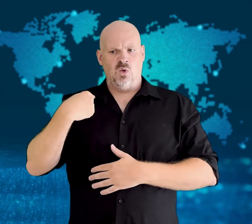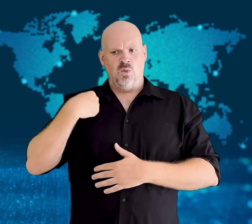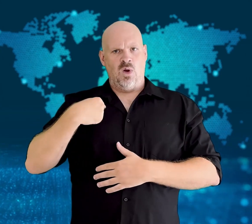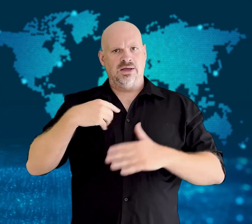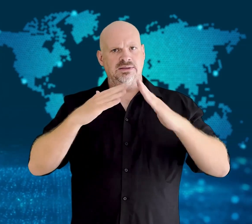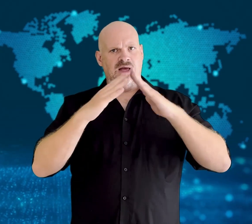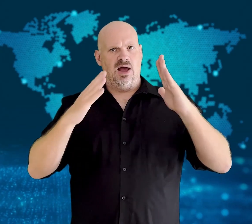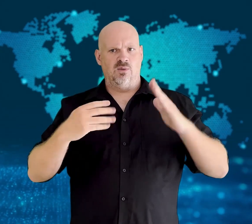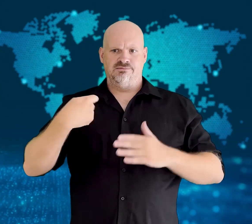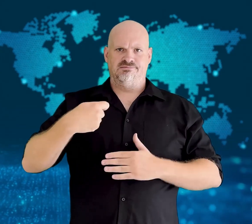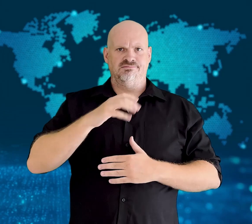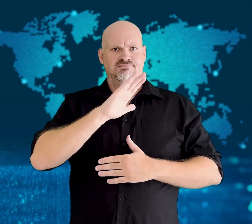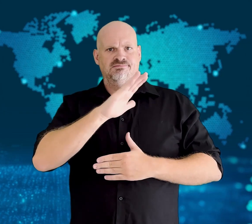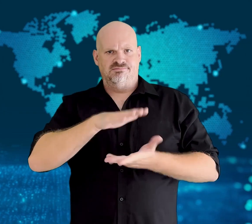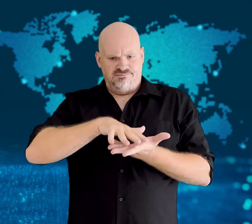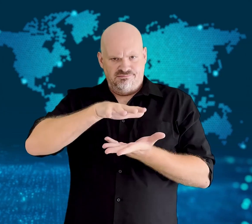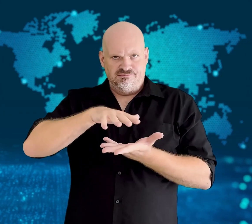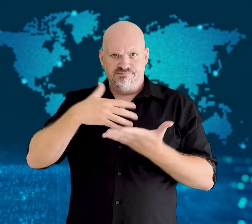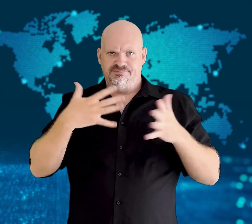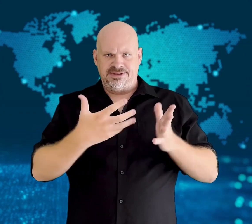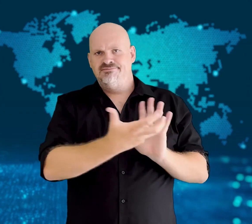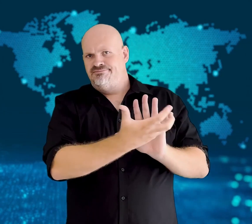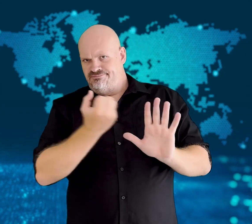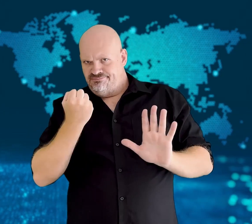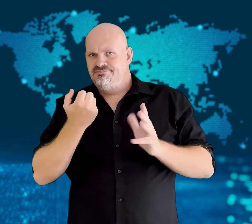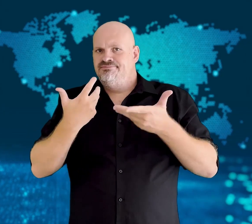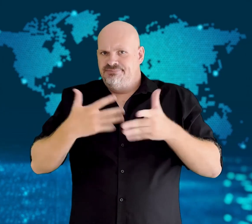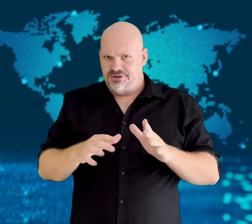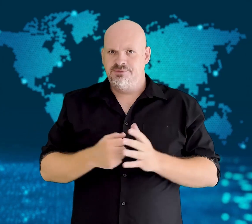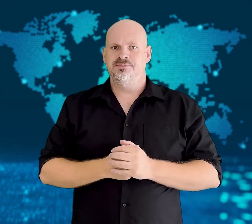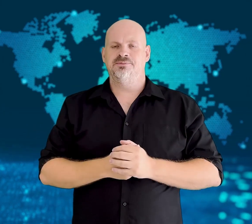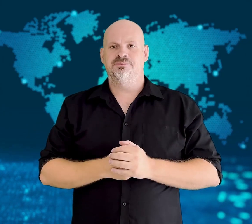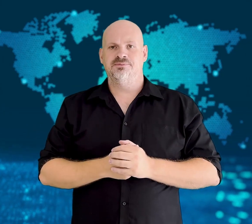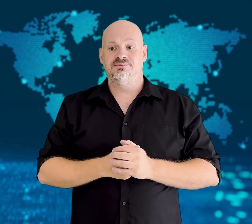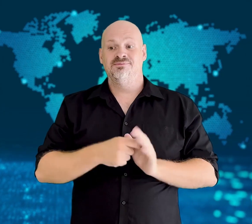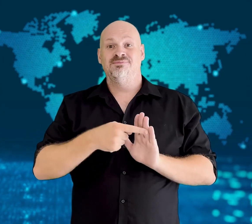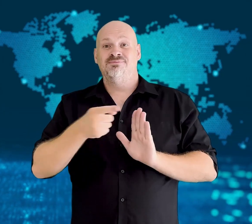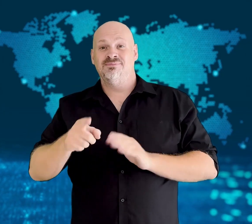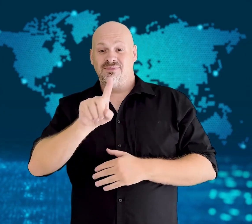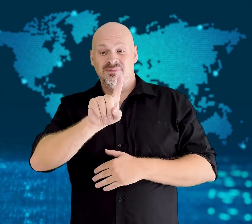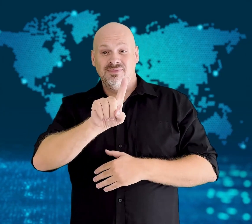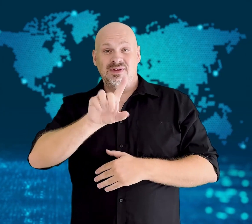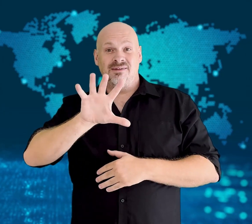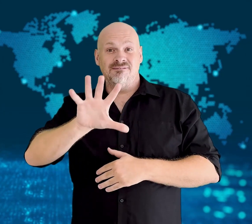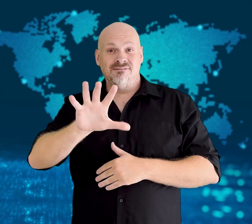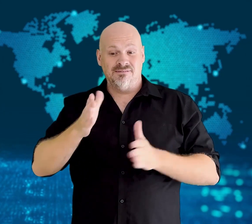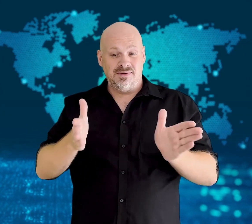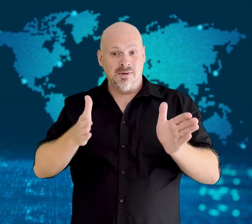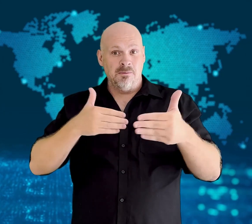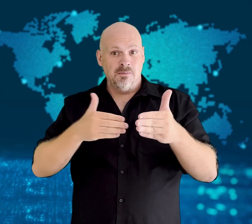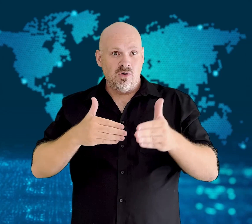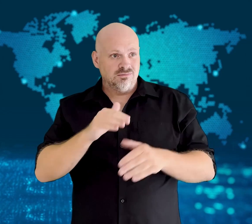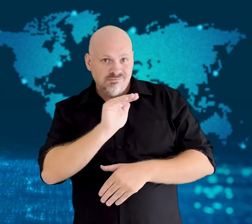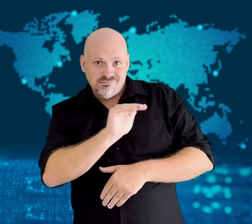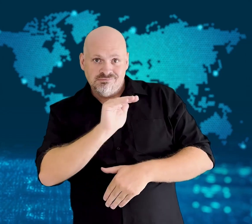had already retrieved more than a dozen boxes of White House